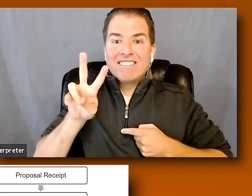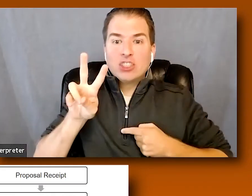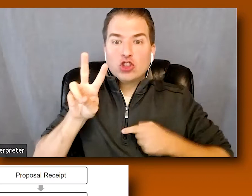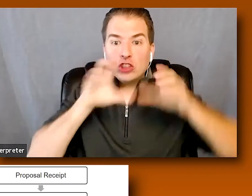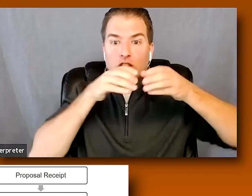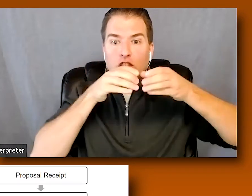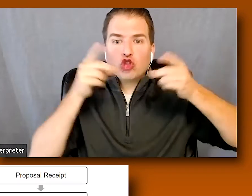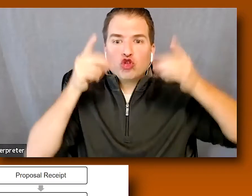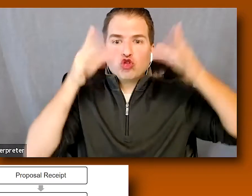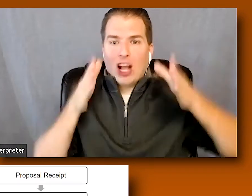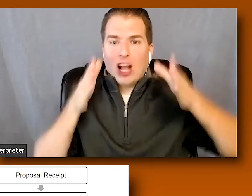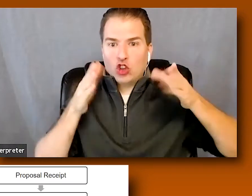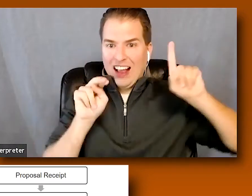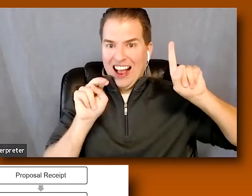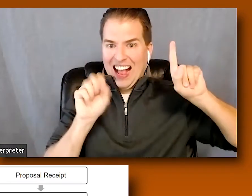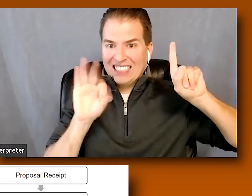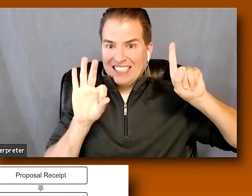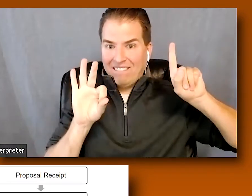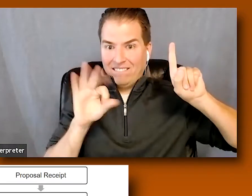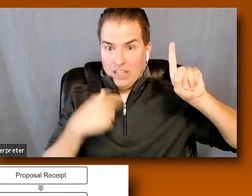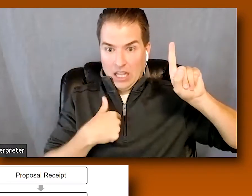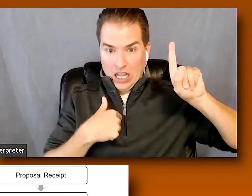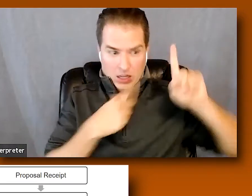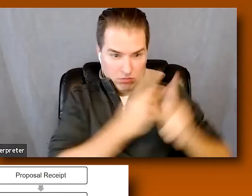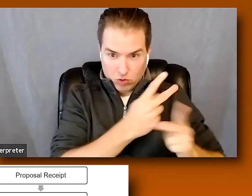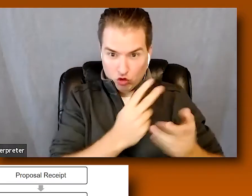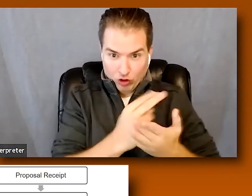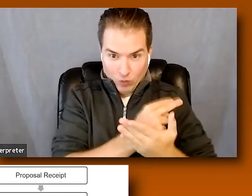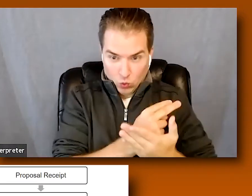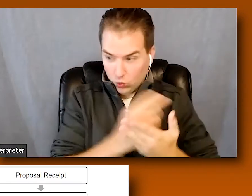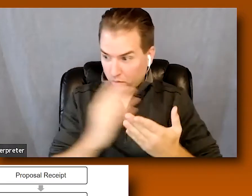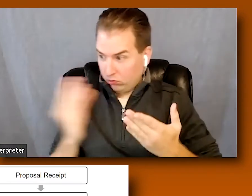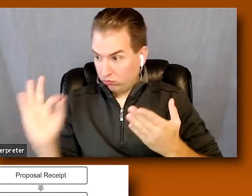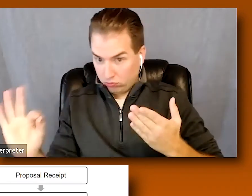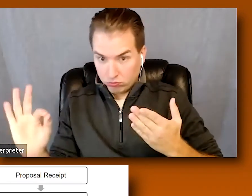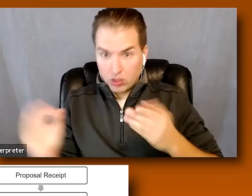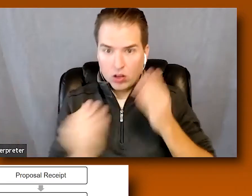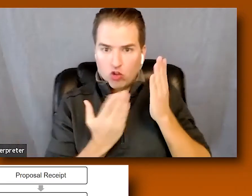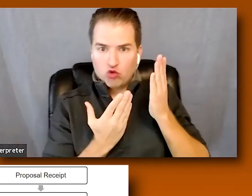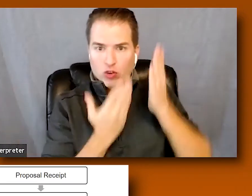And the division director at NSF makes your final decision on if you're being funded.